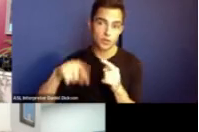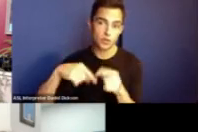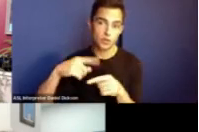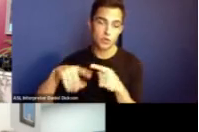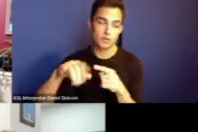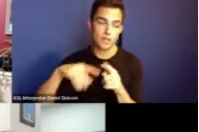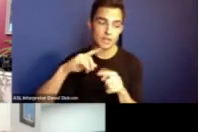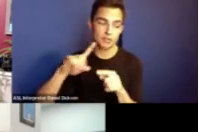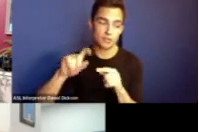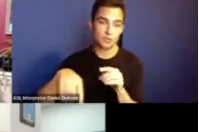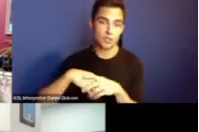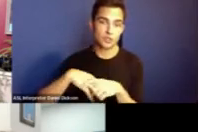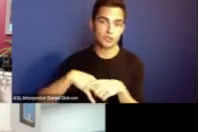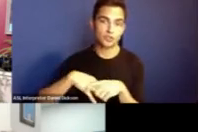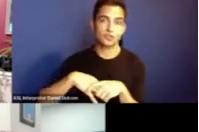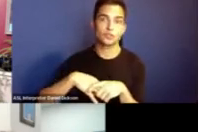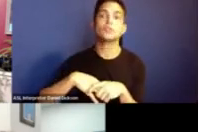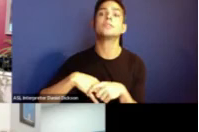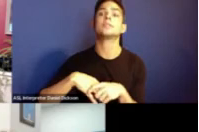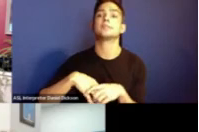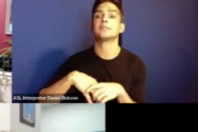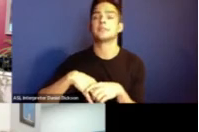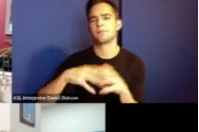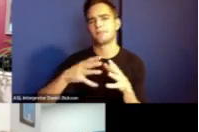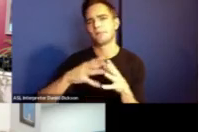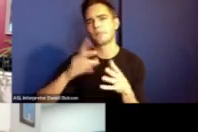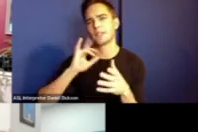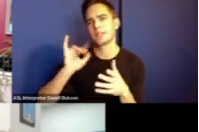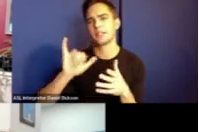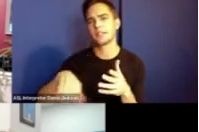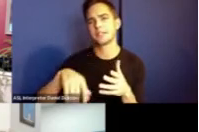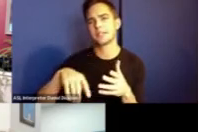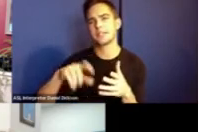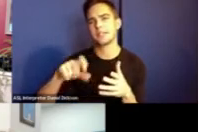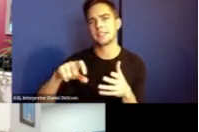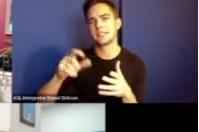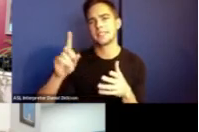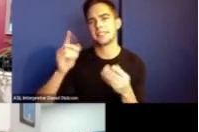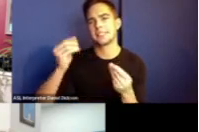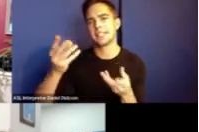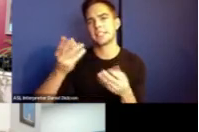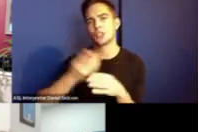Bevin Croft: So it sounds like question. then these data are used for to